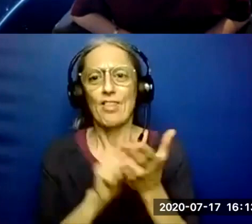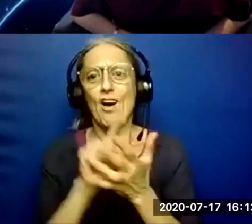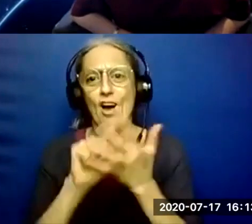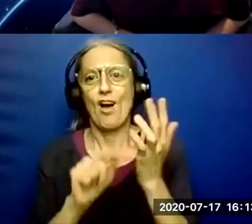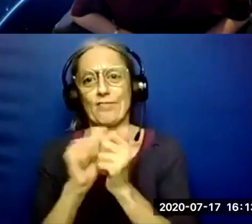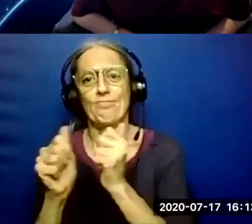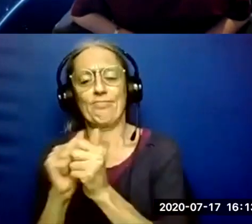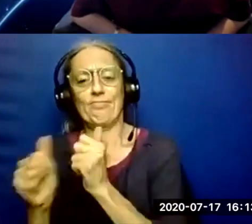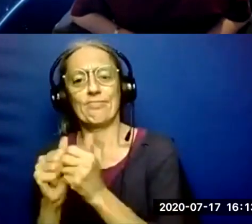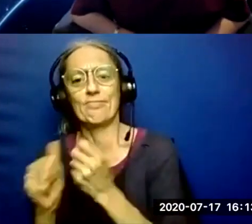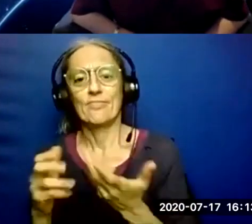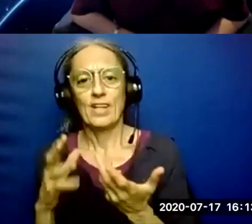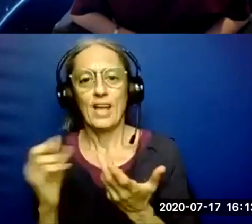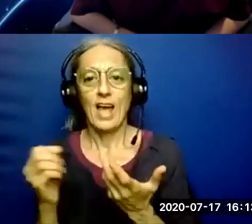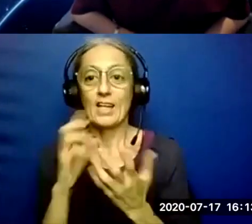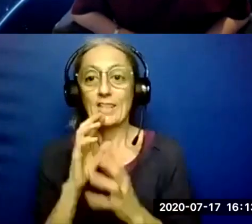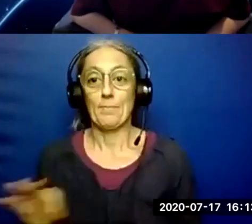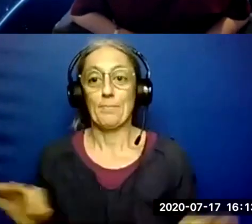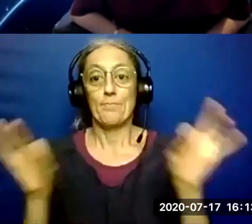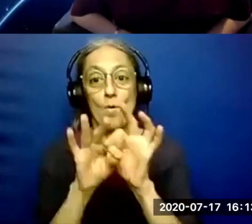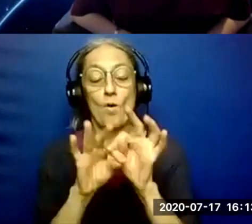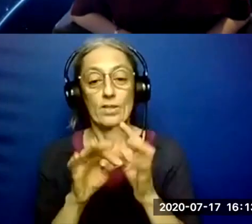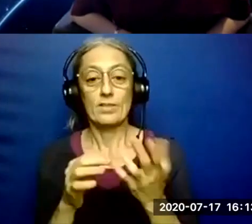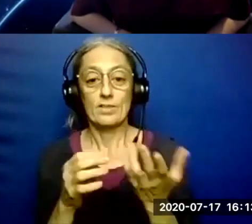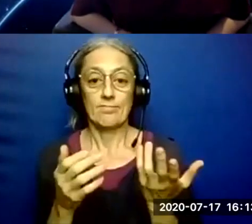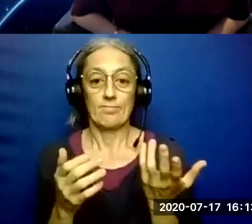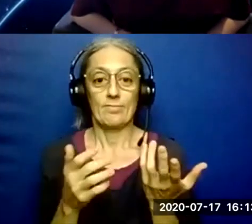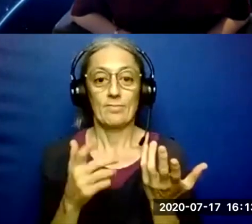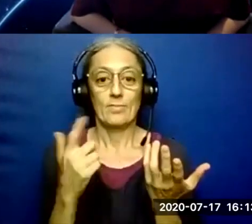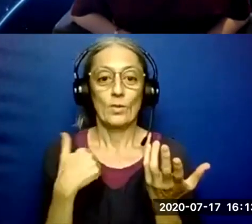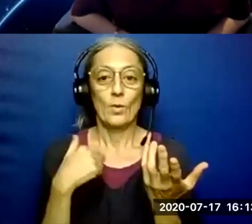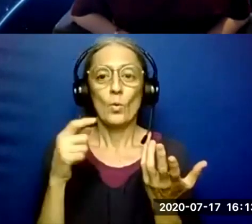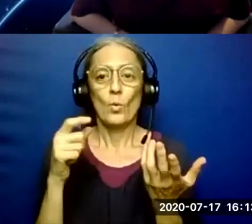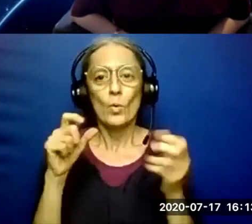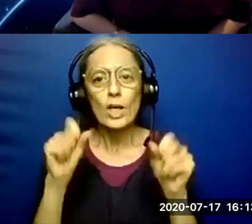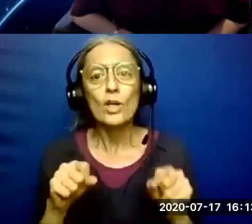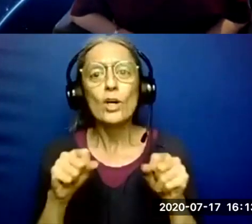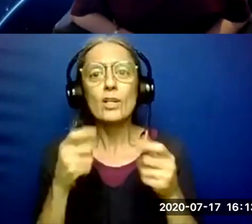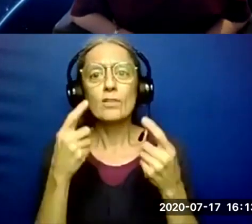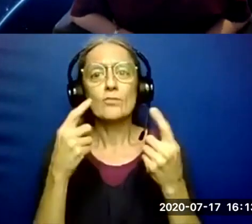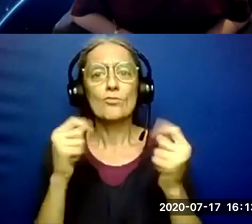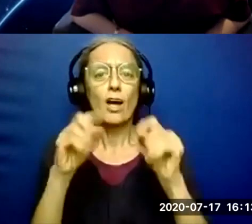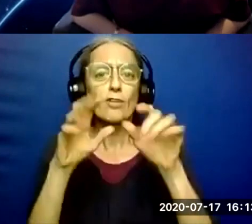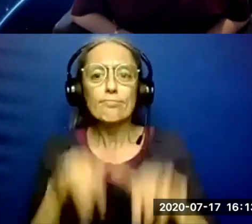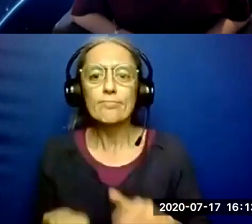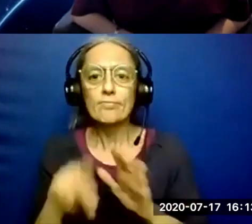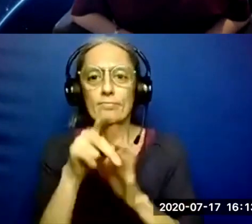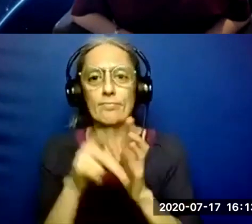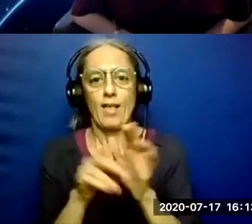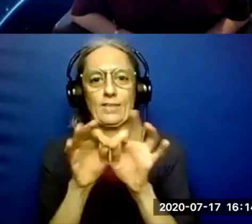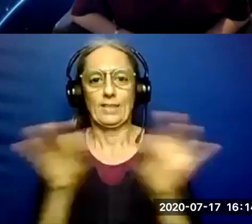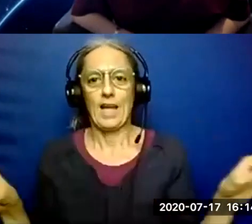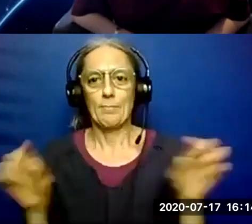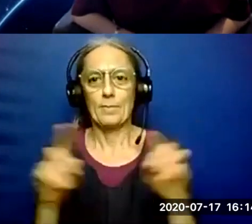be working on being able to put out a policy statement to address this. But at the end of the day, we have so much further